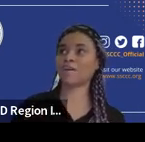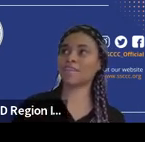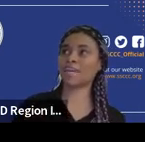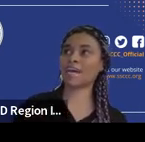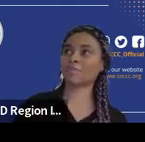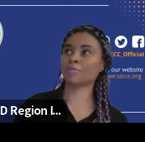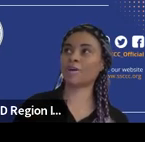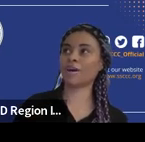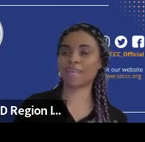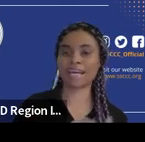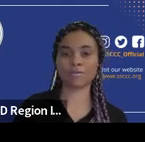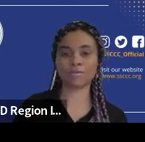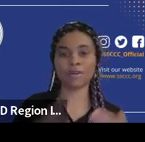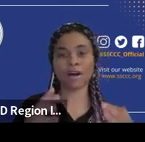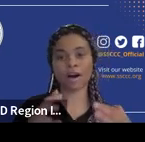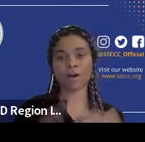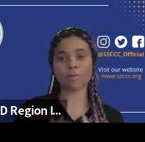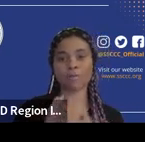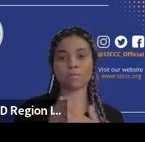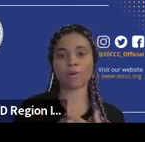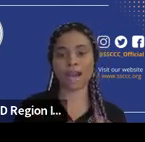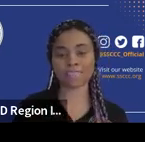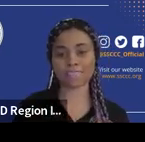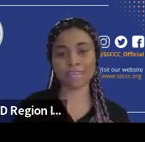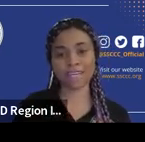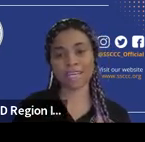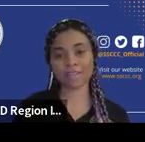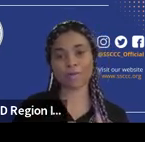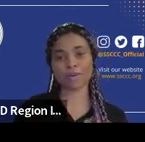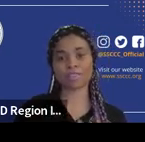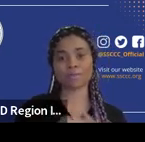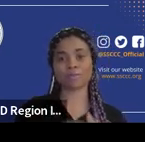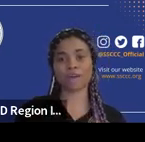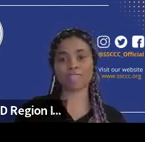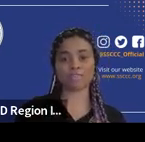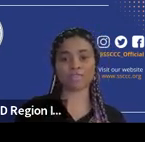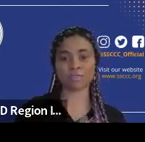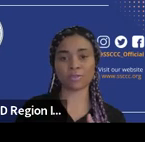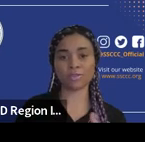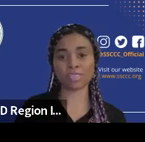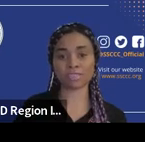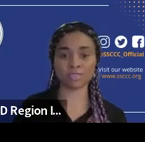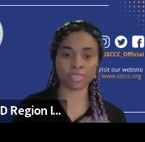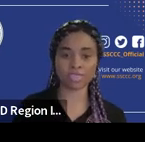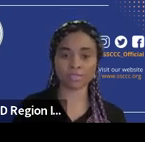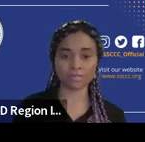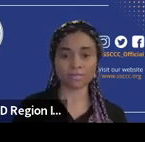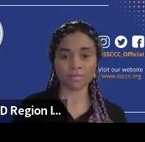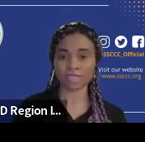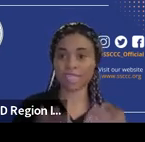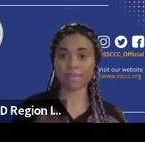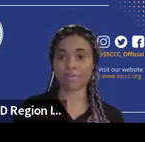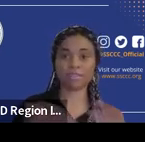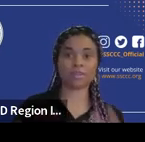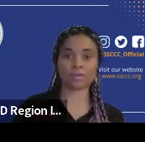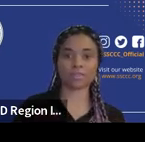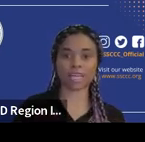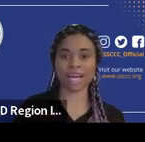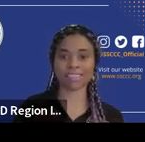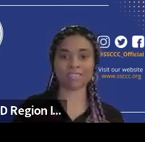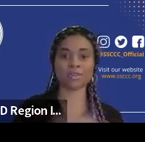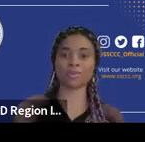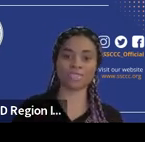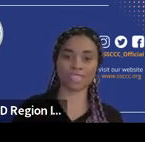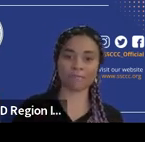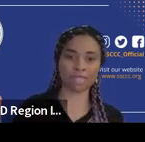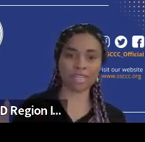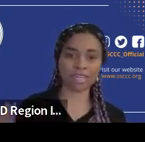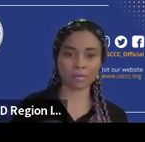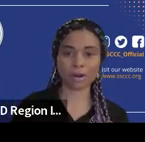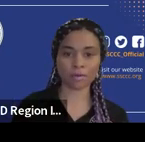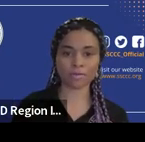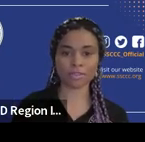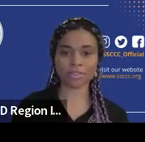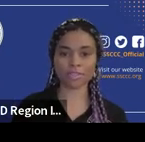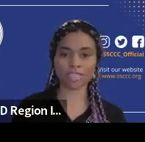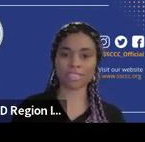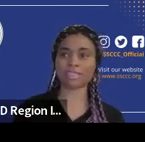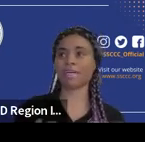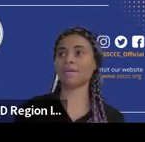Are they equitable? Are they helpful? Are we being proactive in our work to provide services for unique students, such as deaf interpreters like I can totally see that in a problem for a student just.